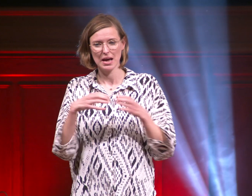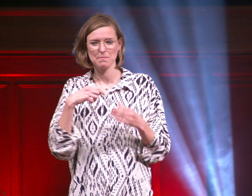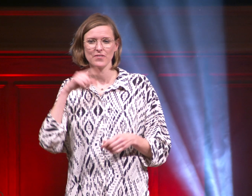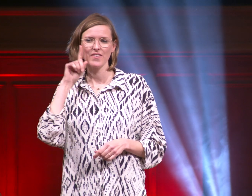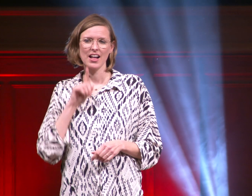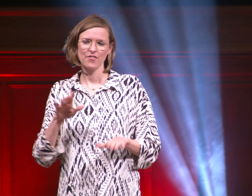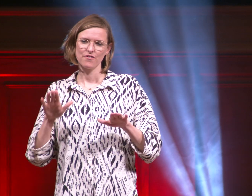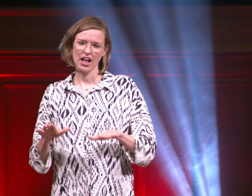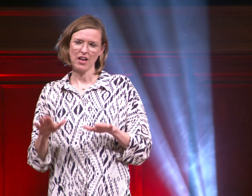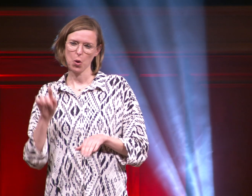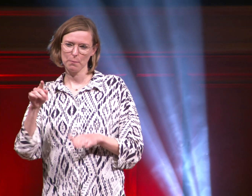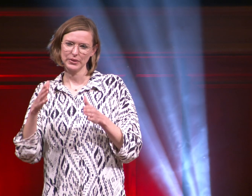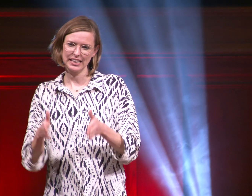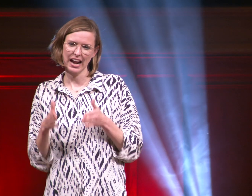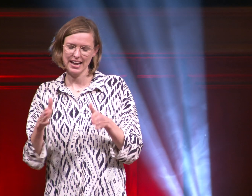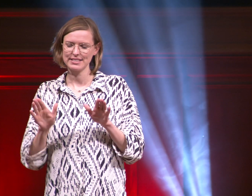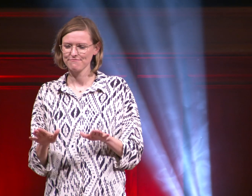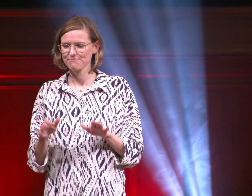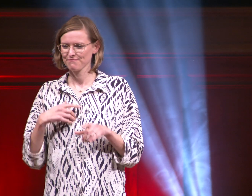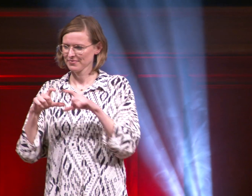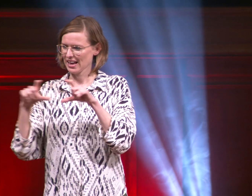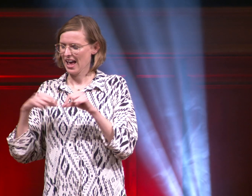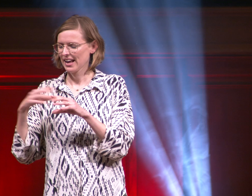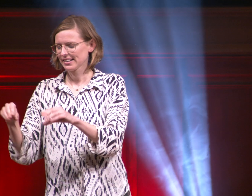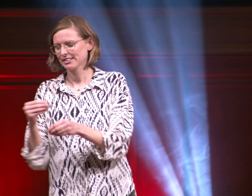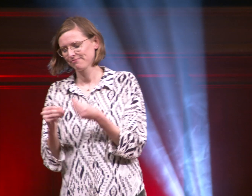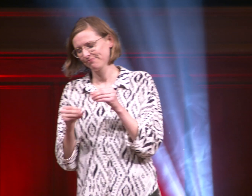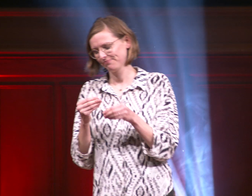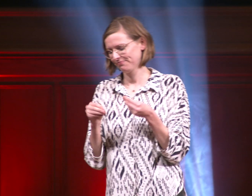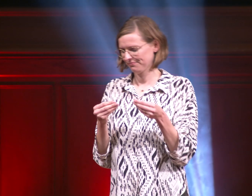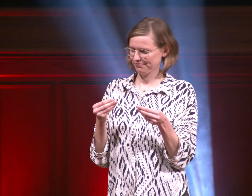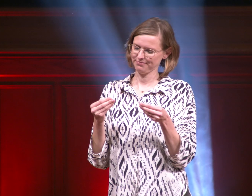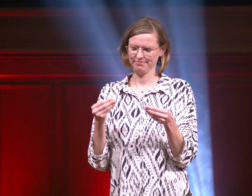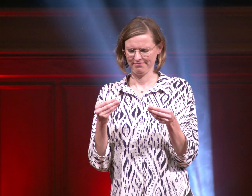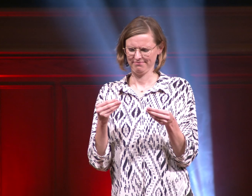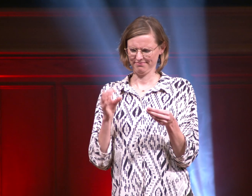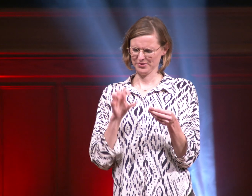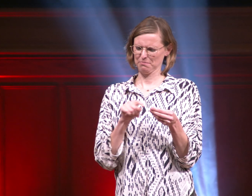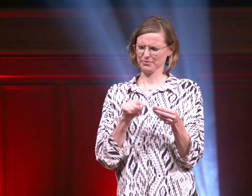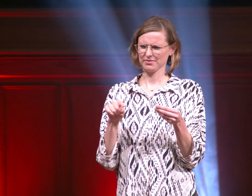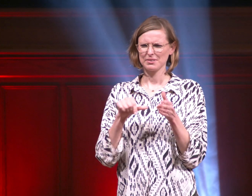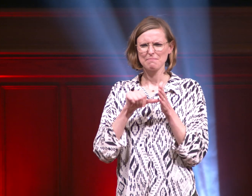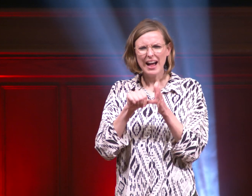When I was 10 years old, I was at the platform waiting for a train with my dad, and I played with his train ticket.